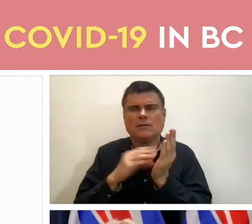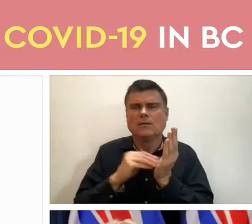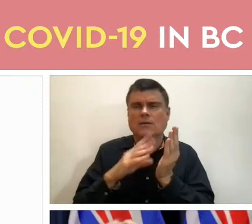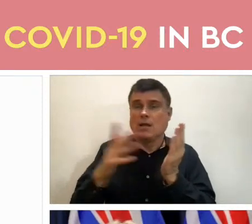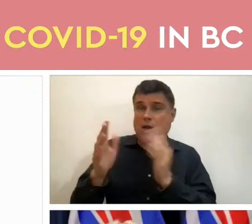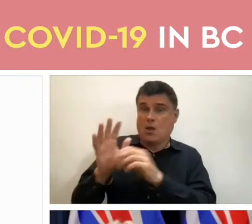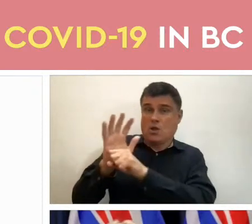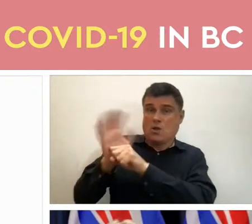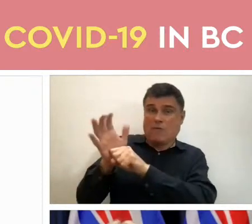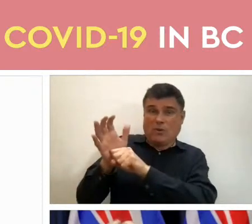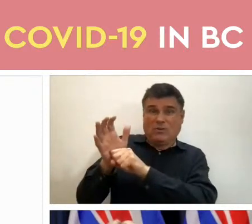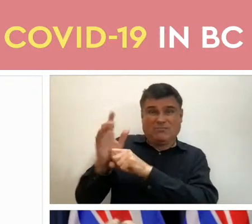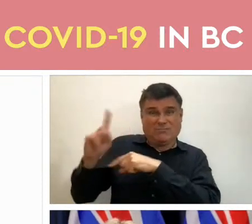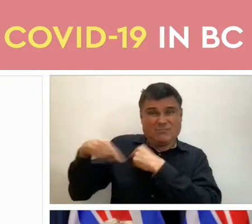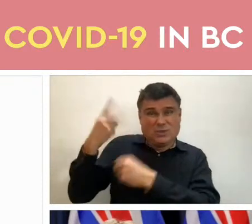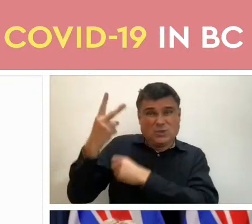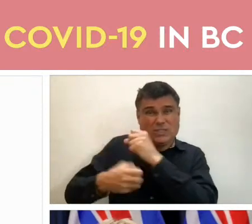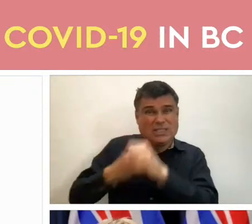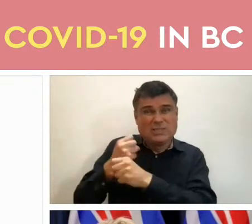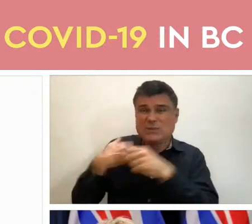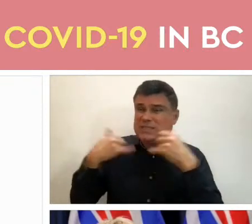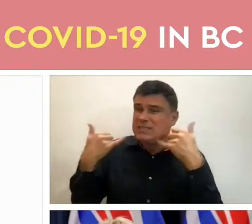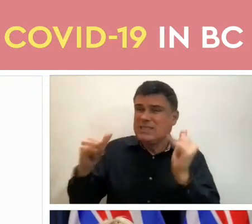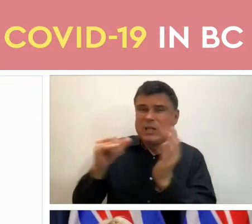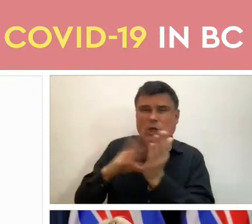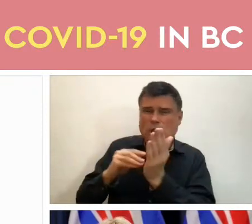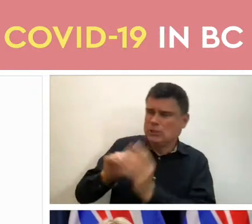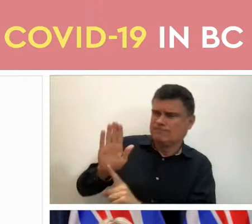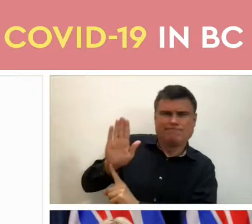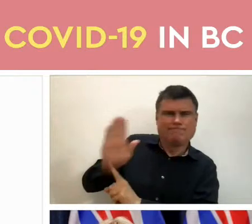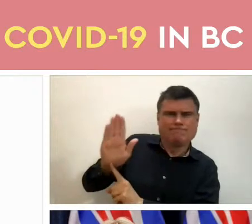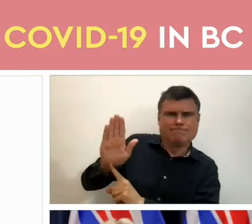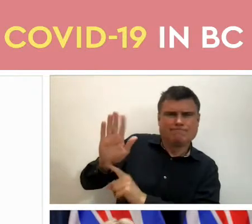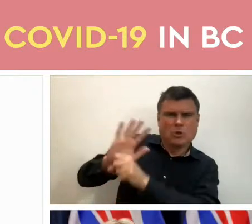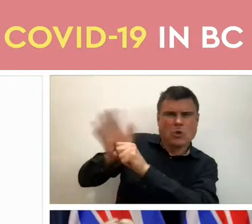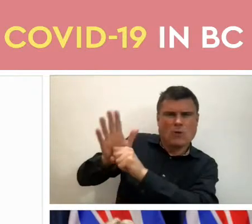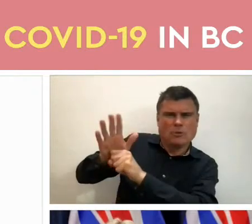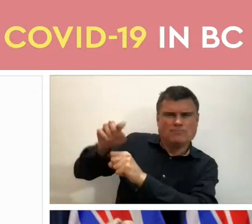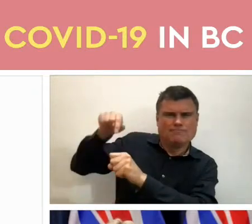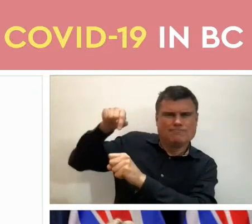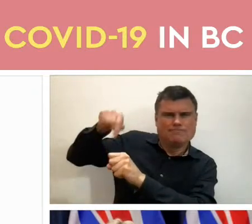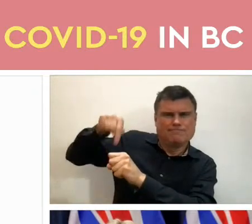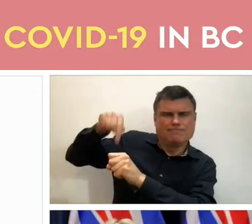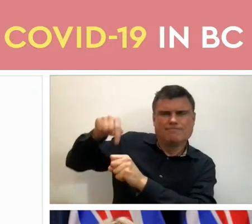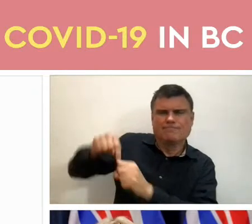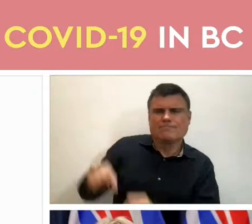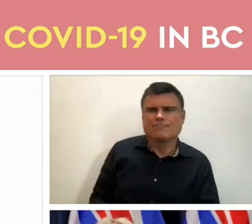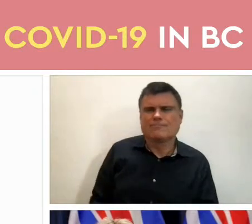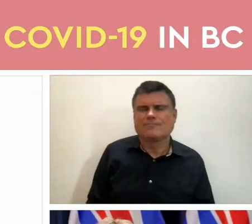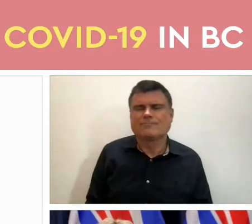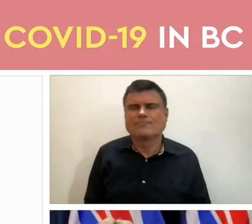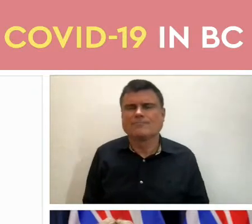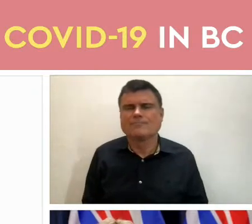that it is inevitable now that most of us in the province will be exposed at some point.